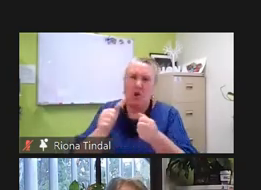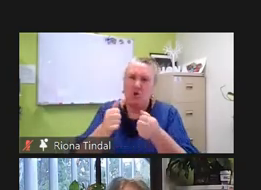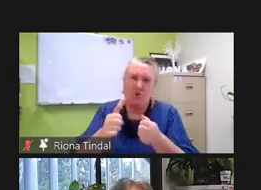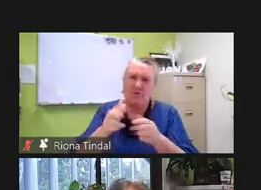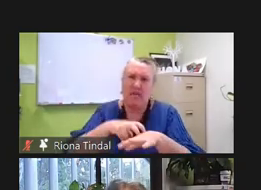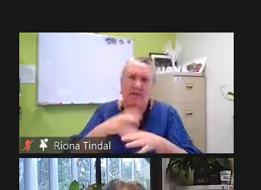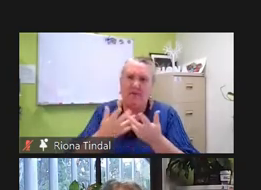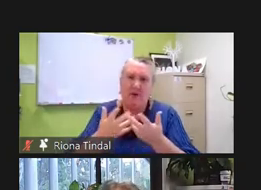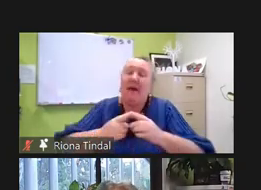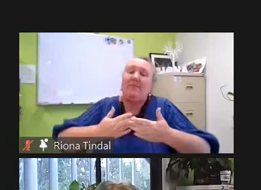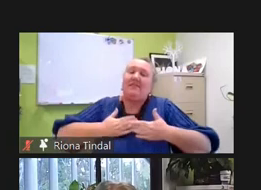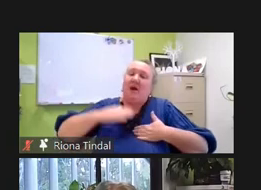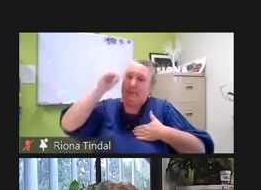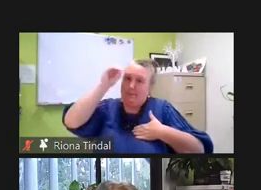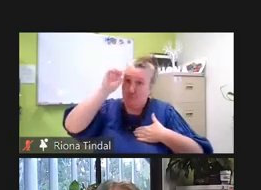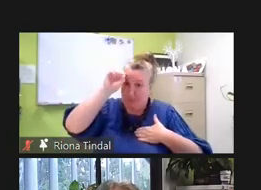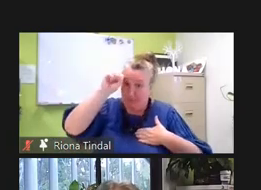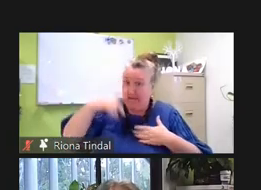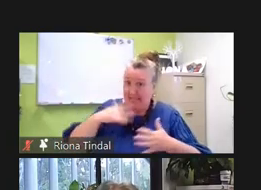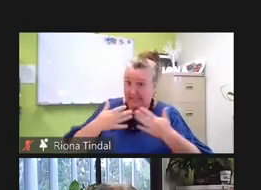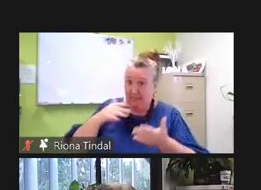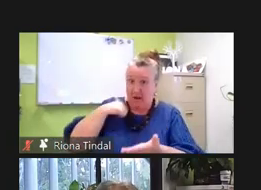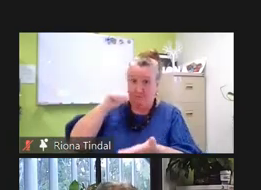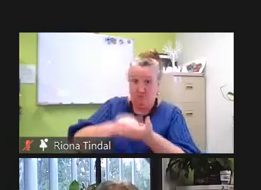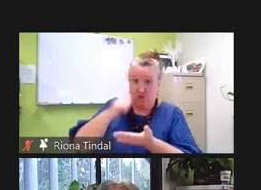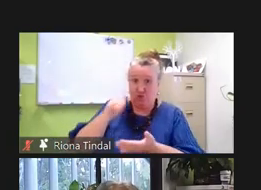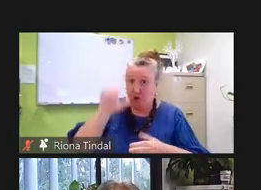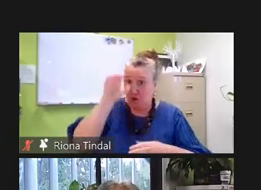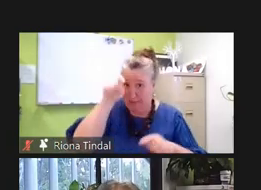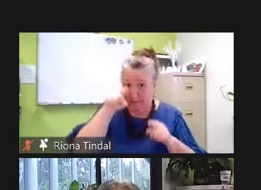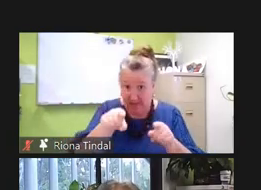it is following the English word order and takes a bit longer than Auslan as a language,